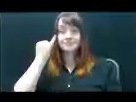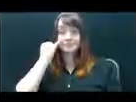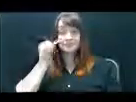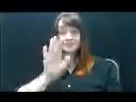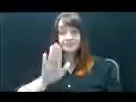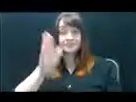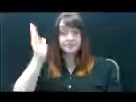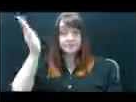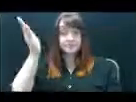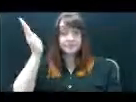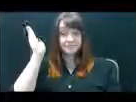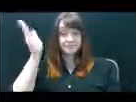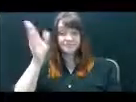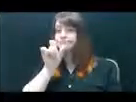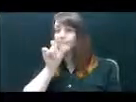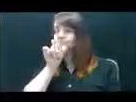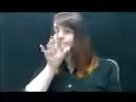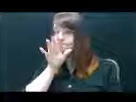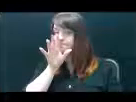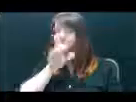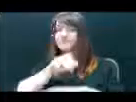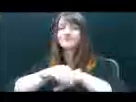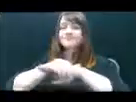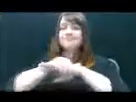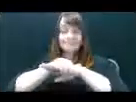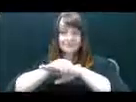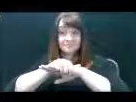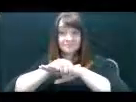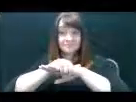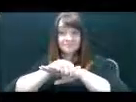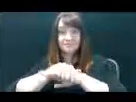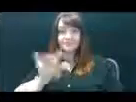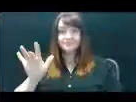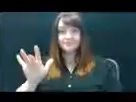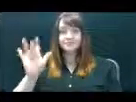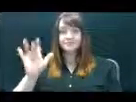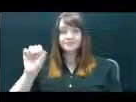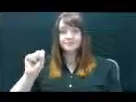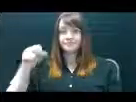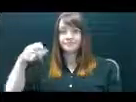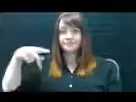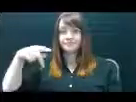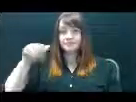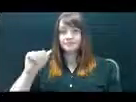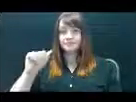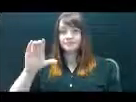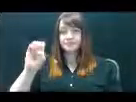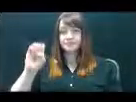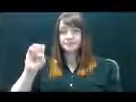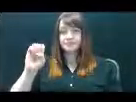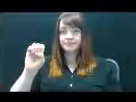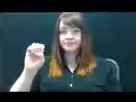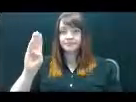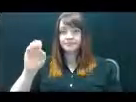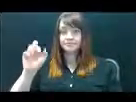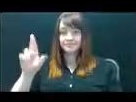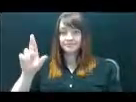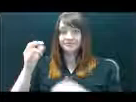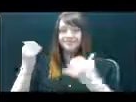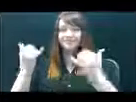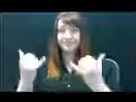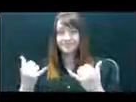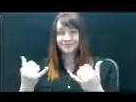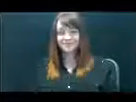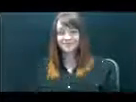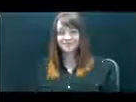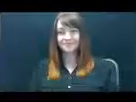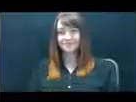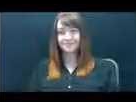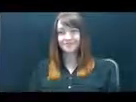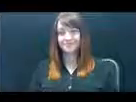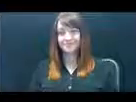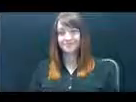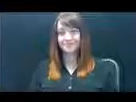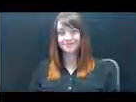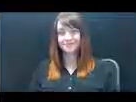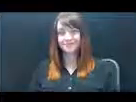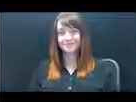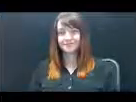the presentation in English, press the space bar.